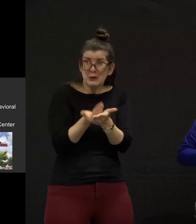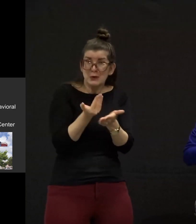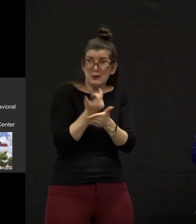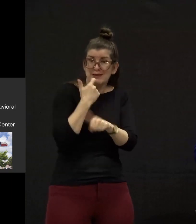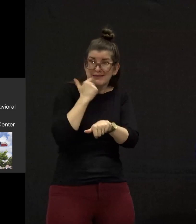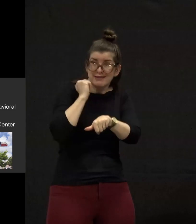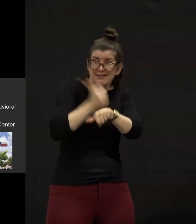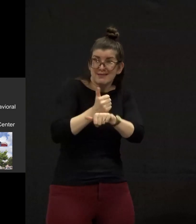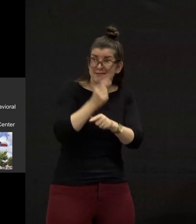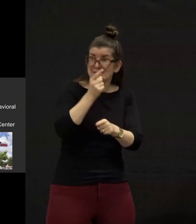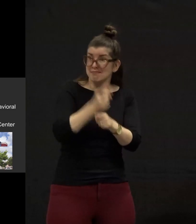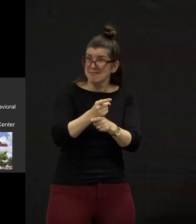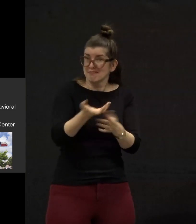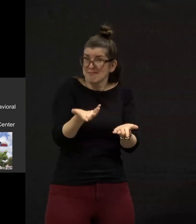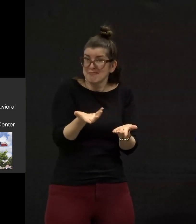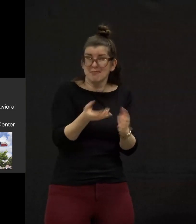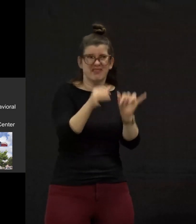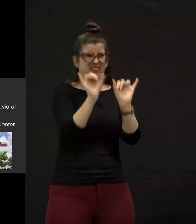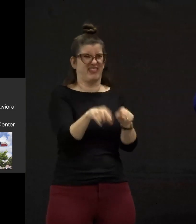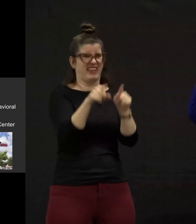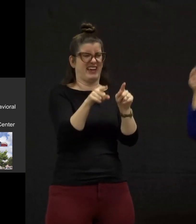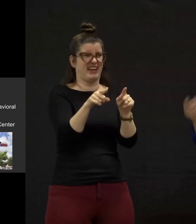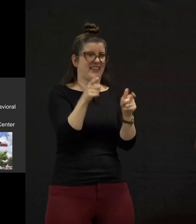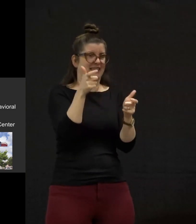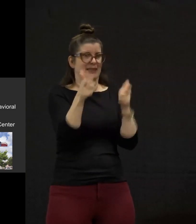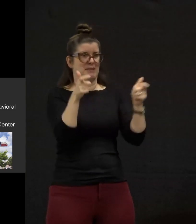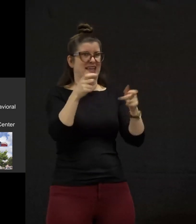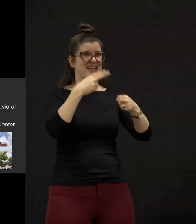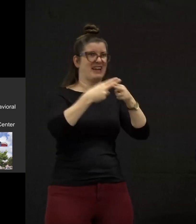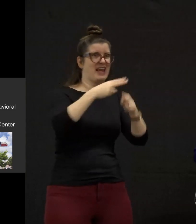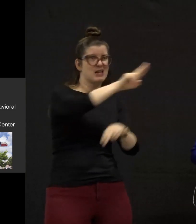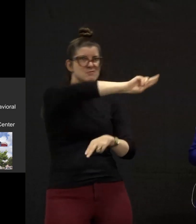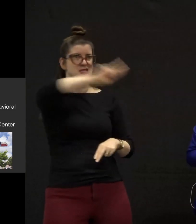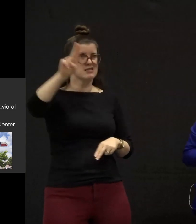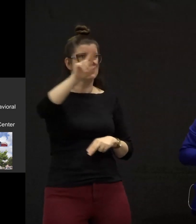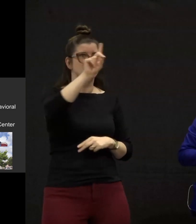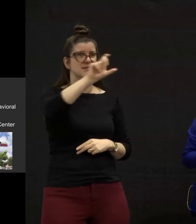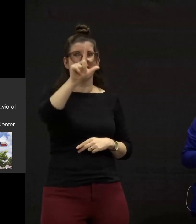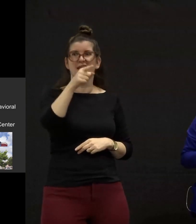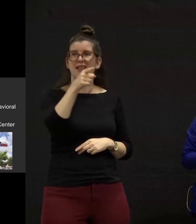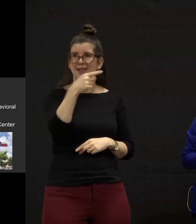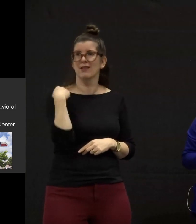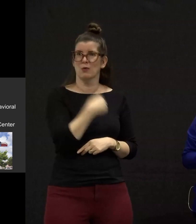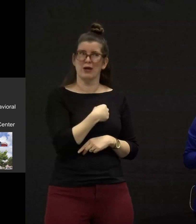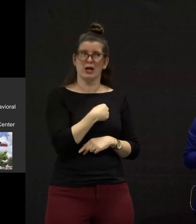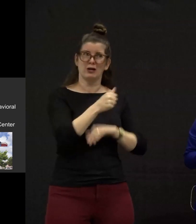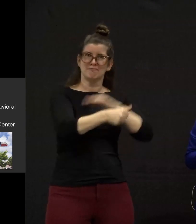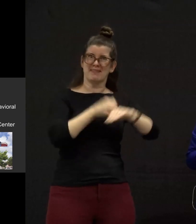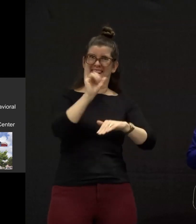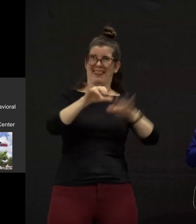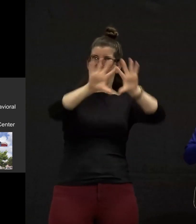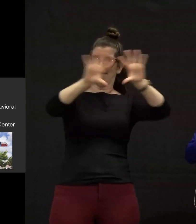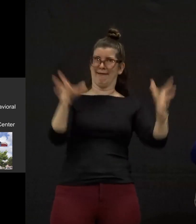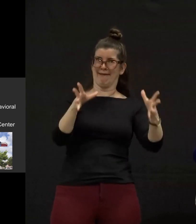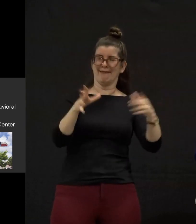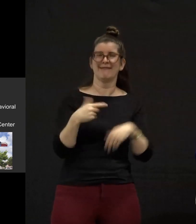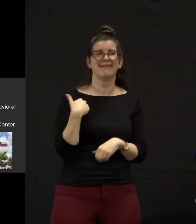So that is the big name where we are employed. We work specifically